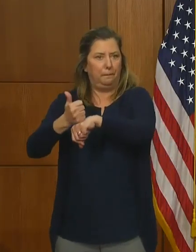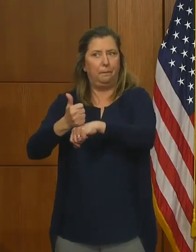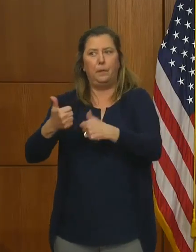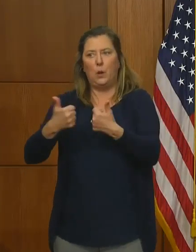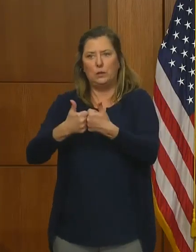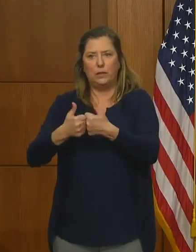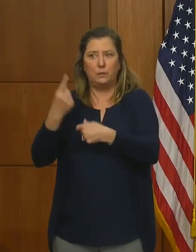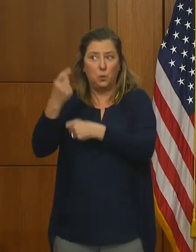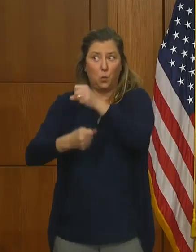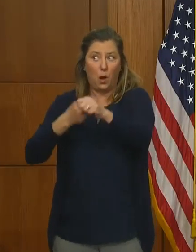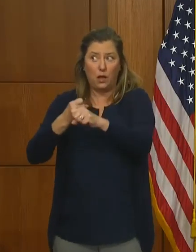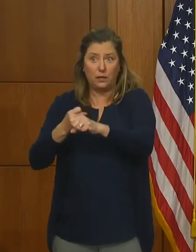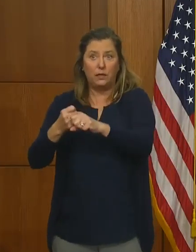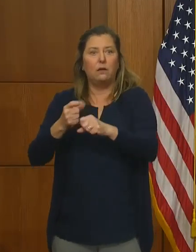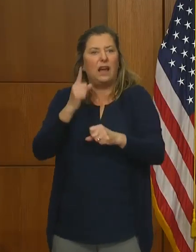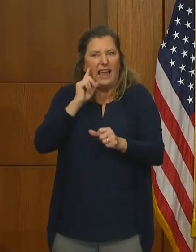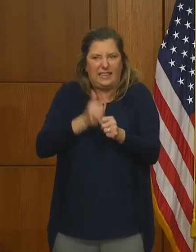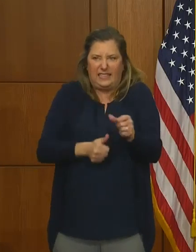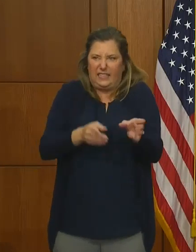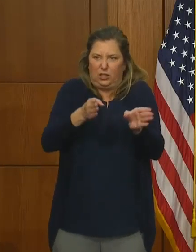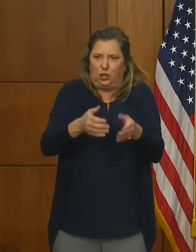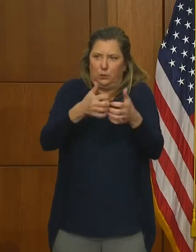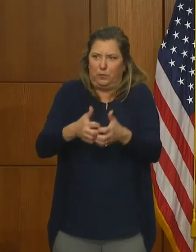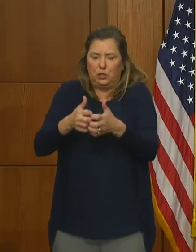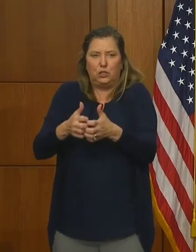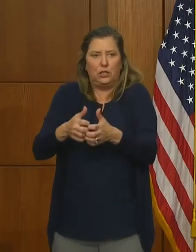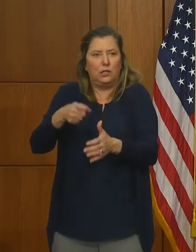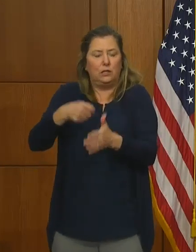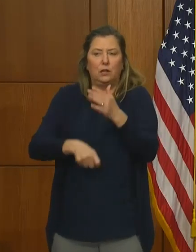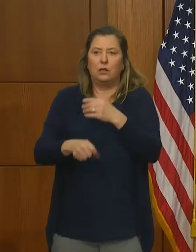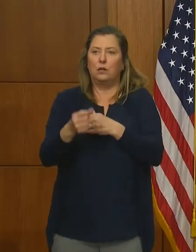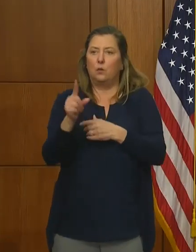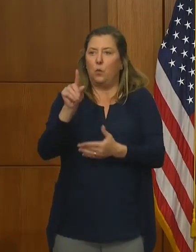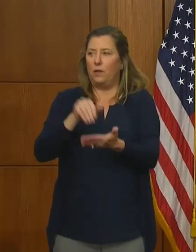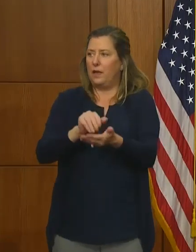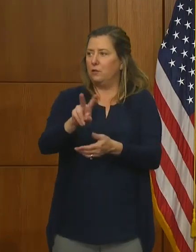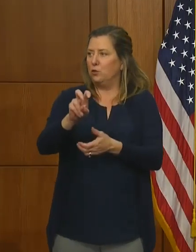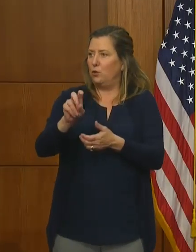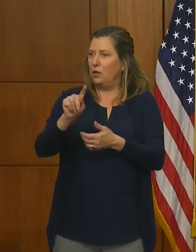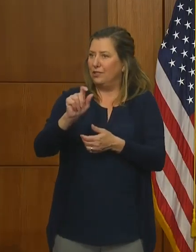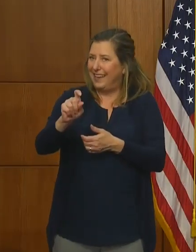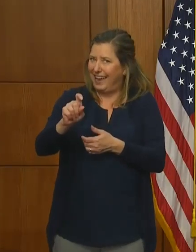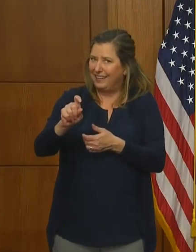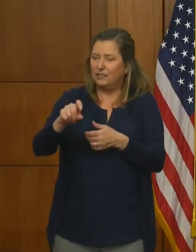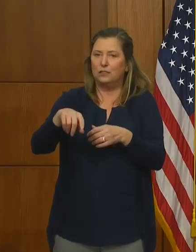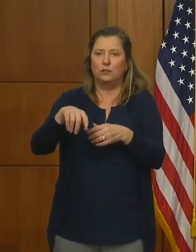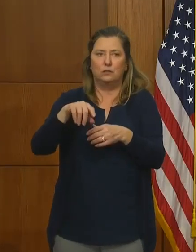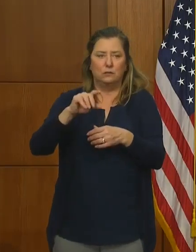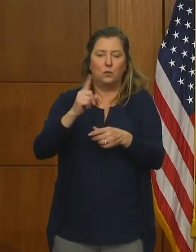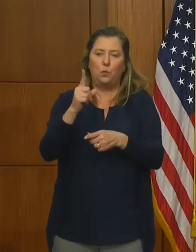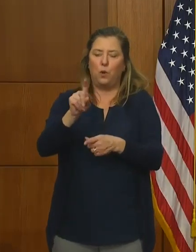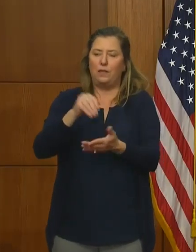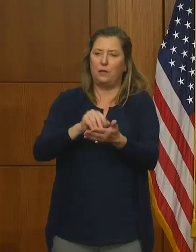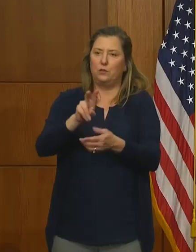MEANT. TO KEEP THOSE GAMES OF SKILL IN BUSINESS FOR ONE MORE YEAR. AND ATTACKS EACH MACHINE